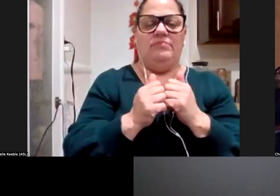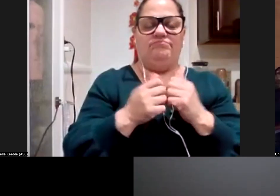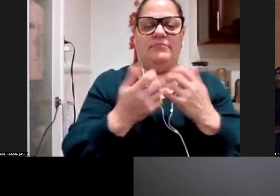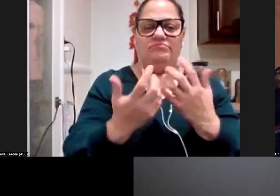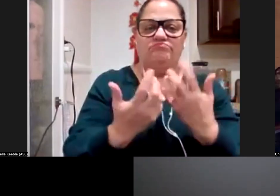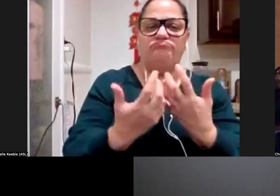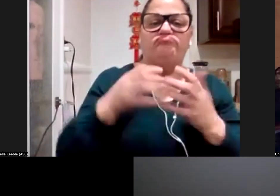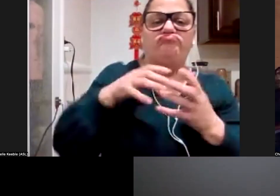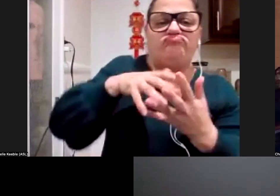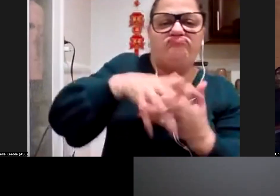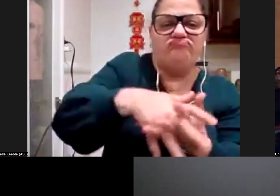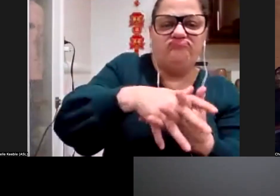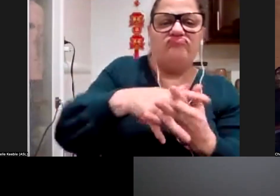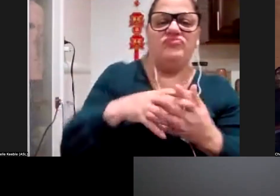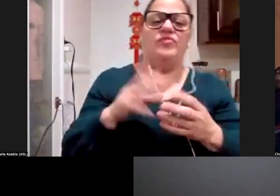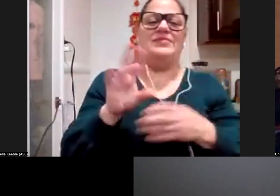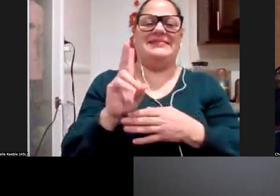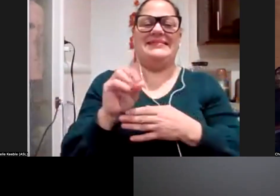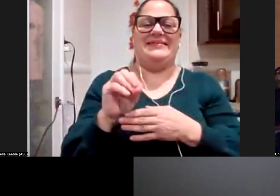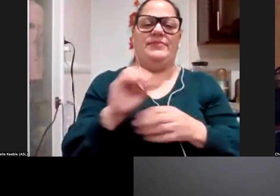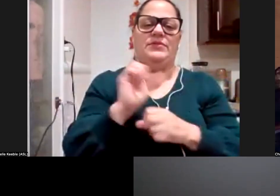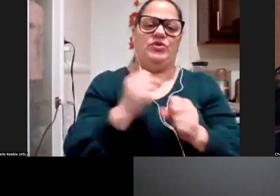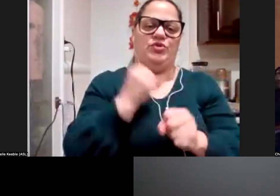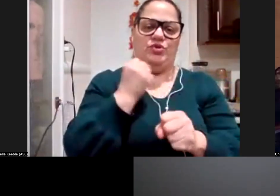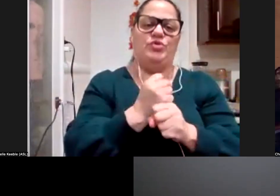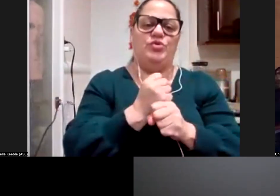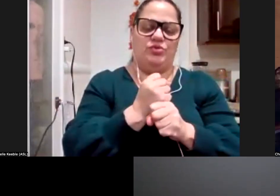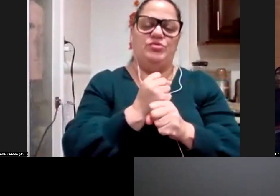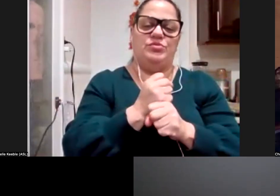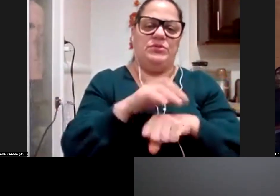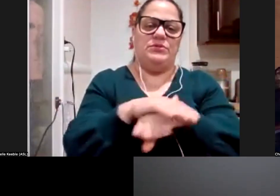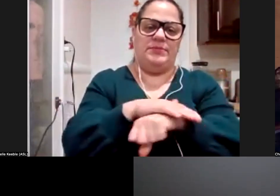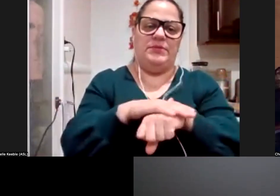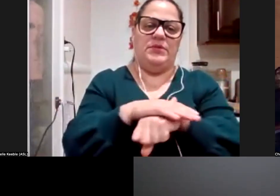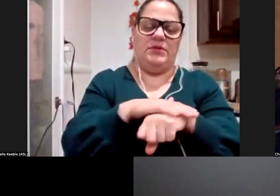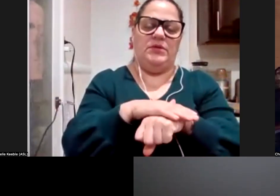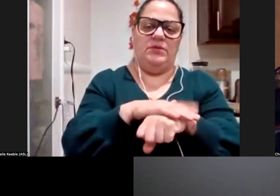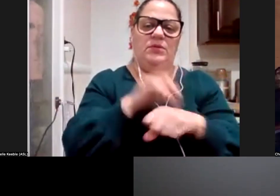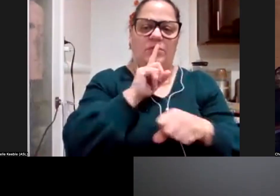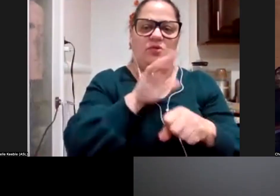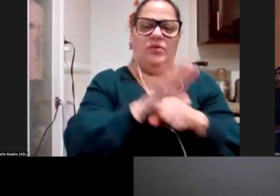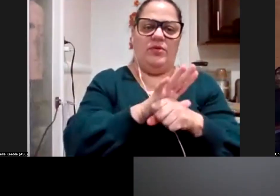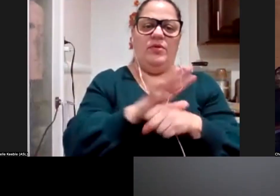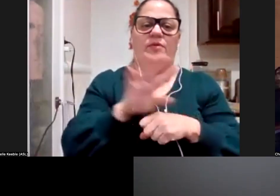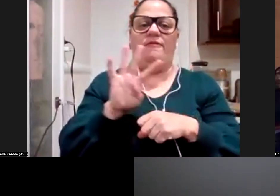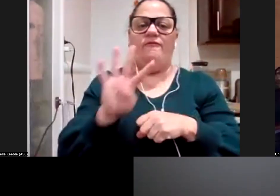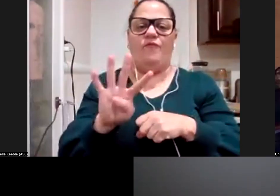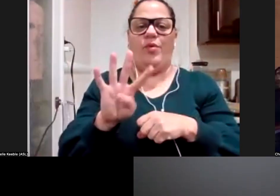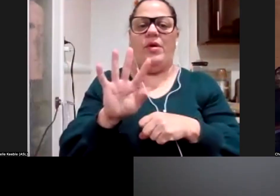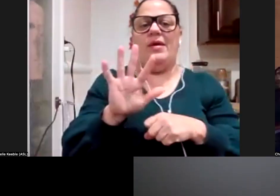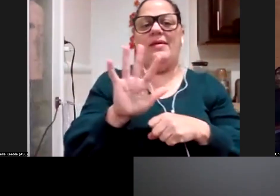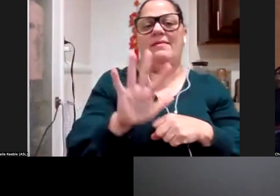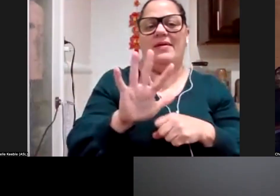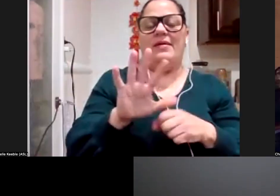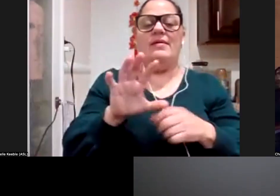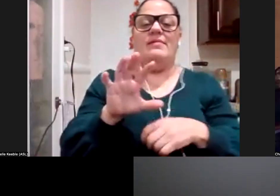uh over 70 years. And of that space, we've devoted 45,000 4500, excuse me,